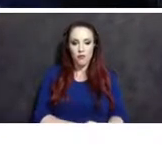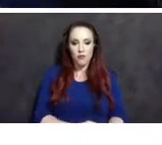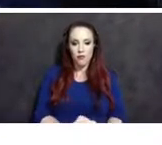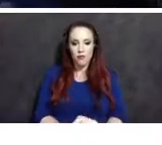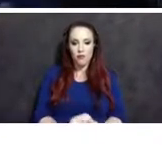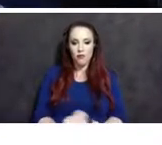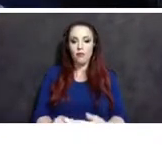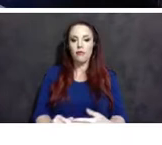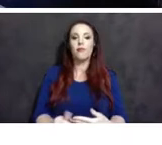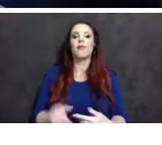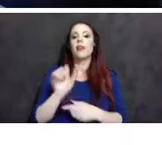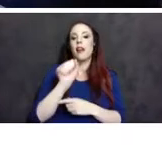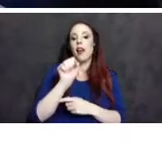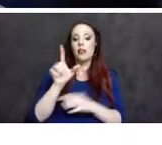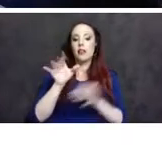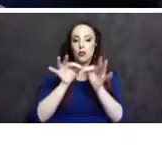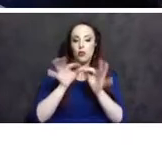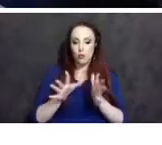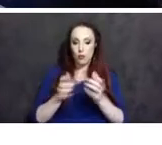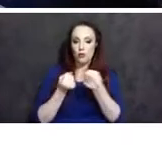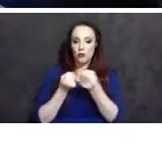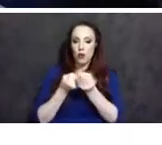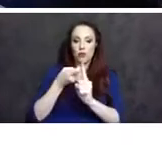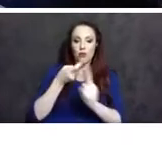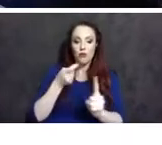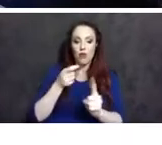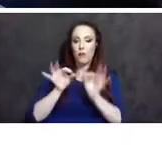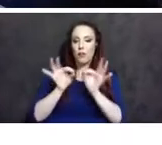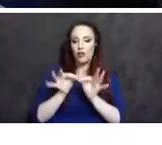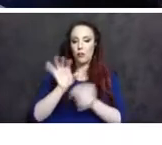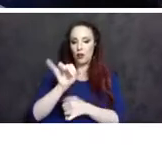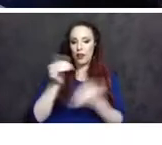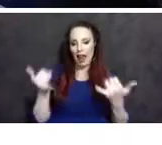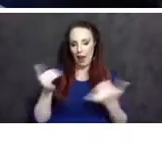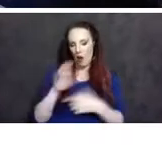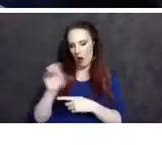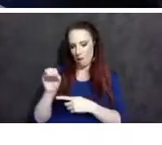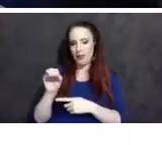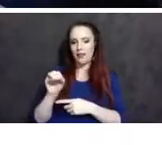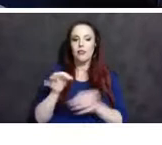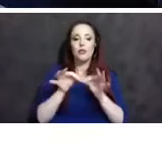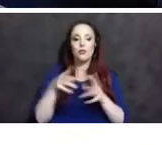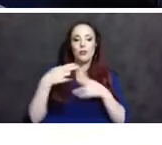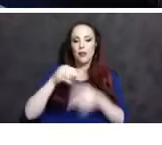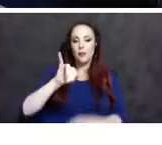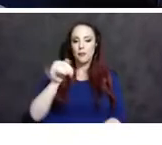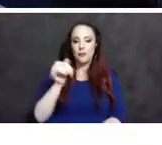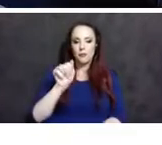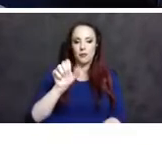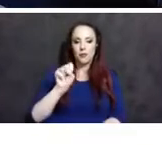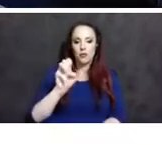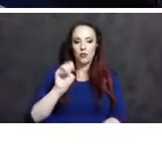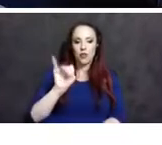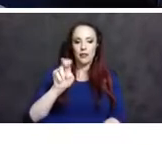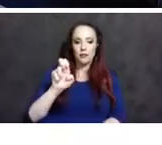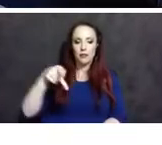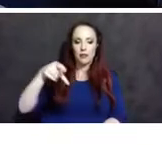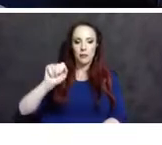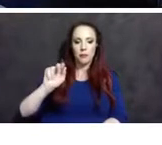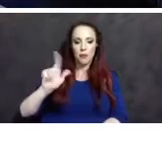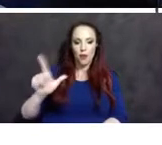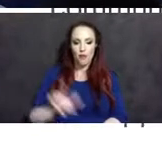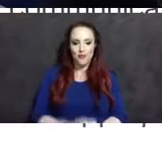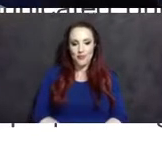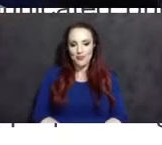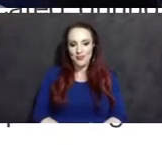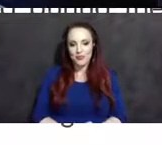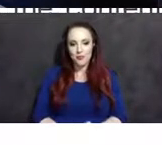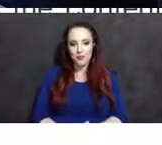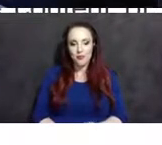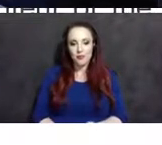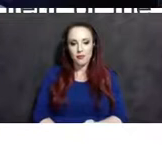And ASL interpretation is sponsored by Interpreter Now with Jasmine Paul.